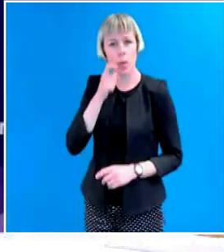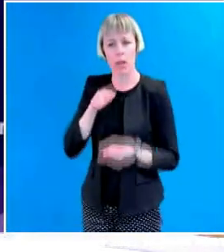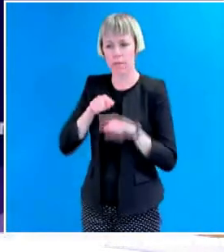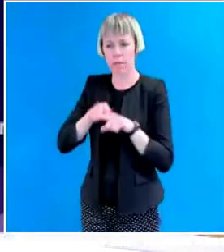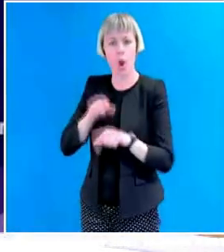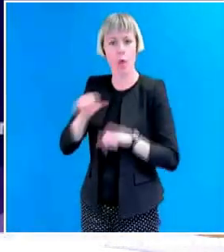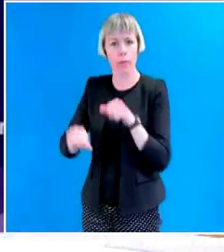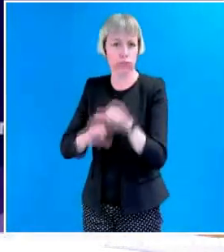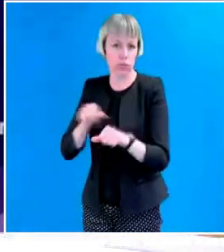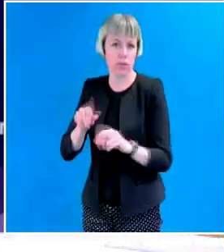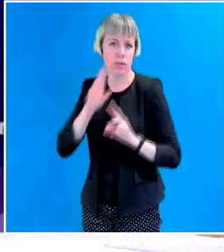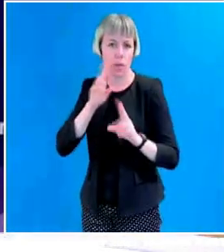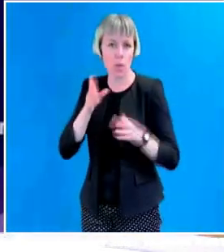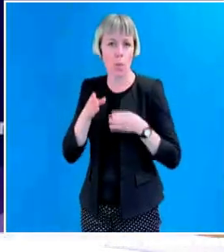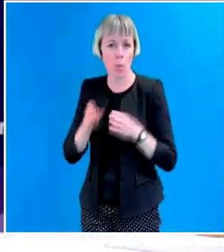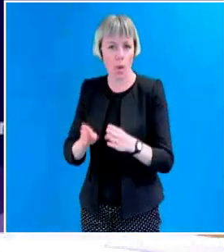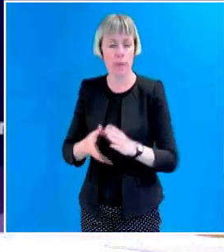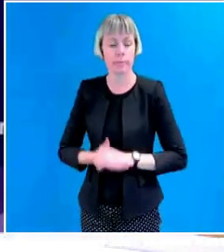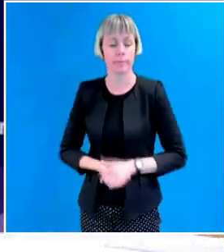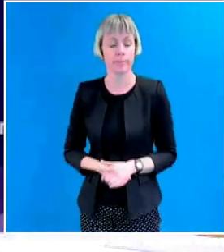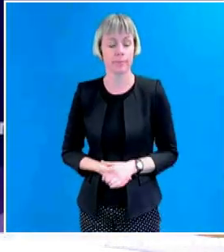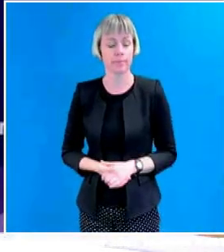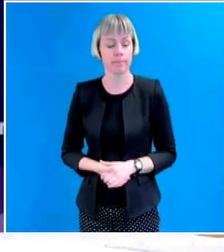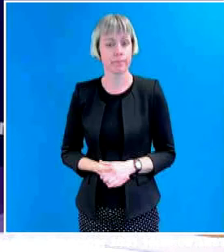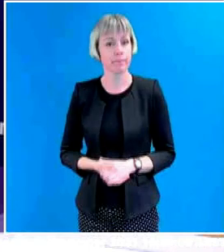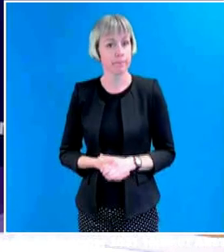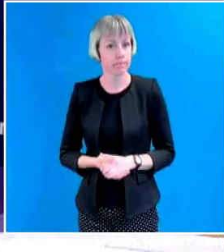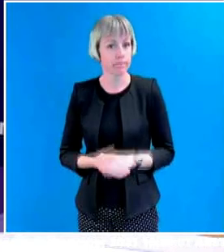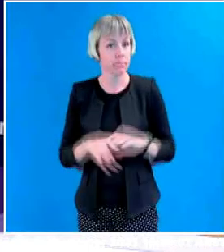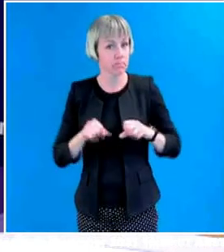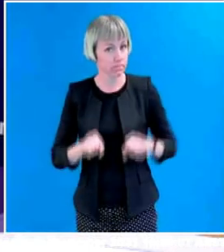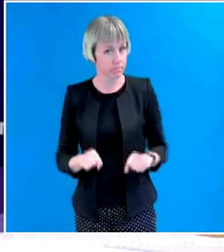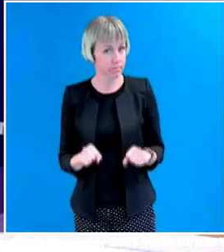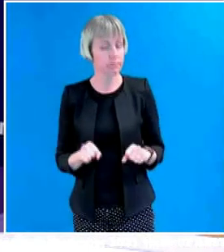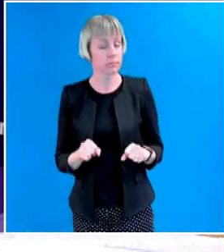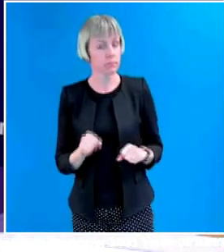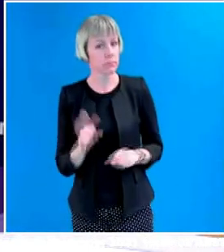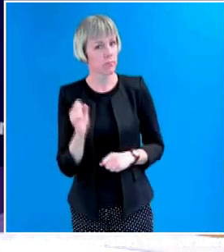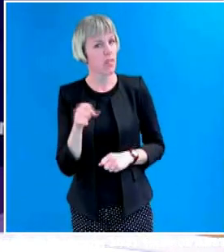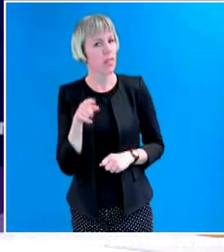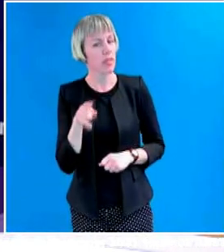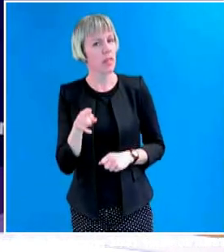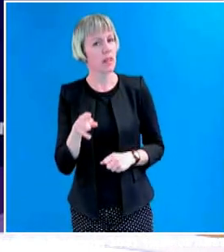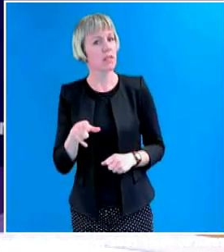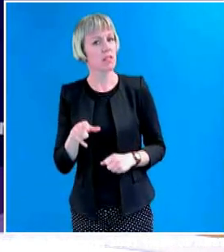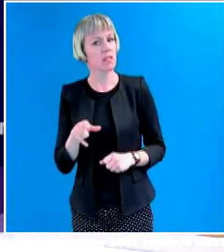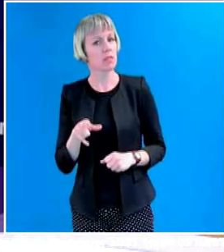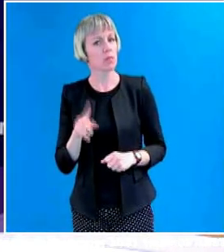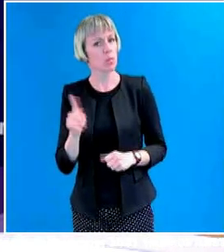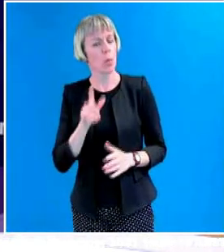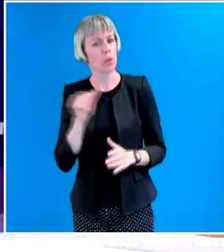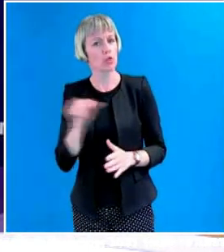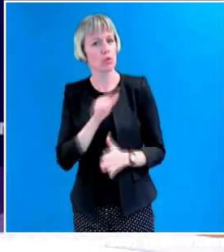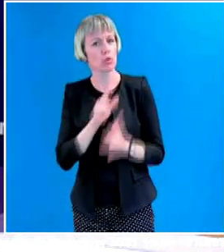That is the approach that in principle I would take to the other parties given leave to appear.